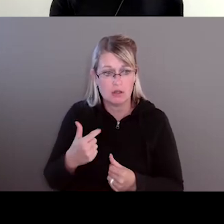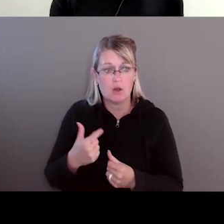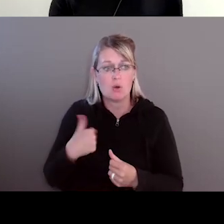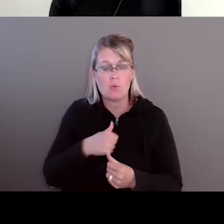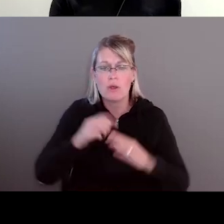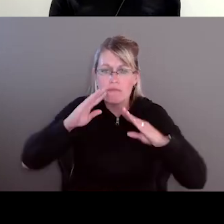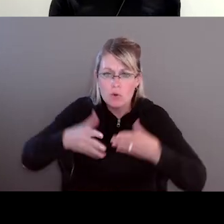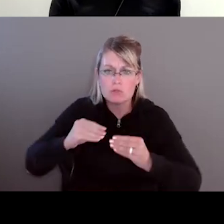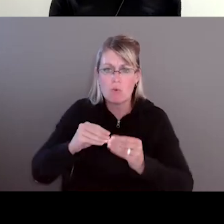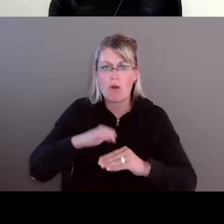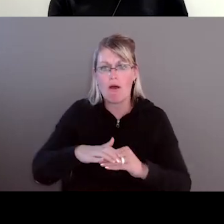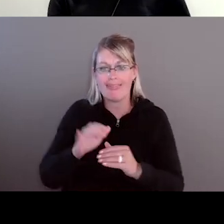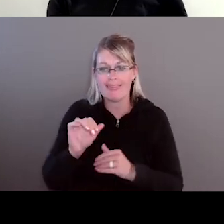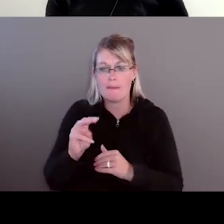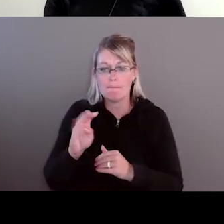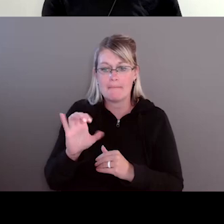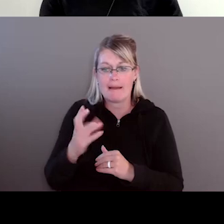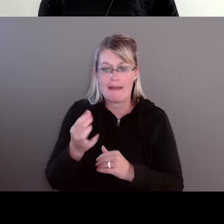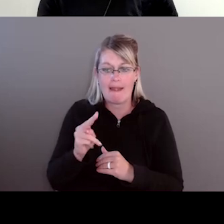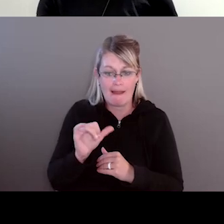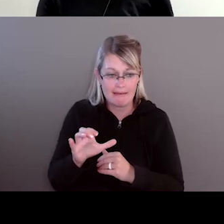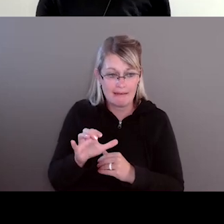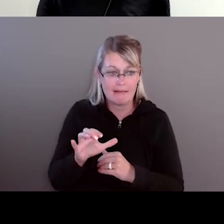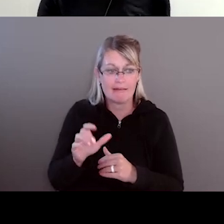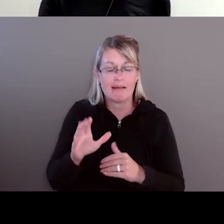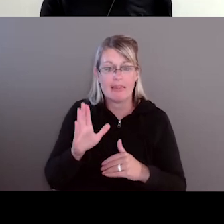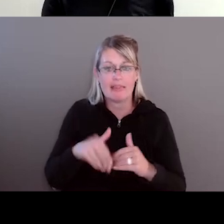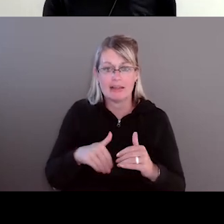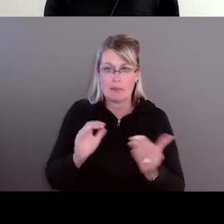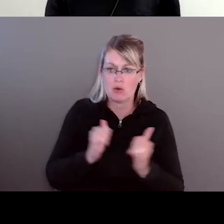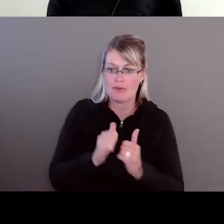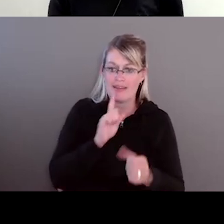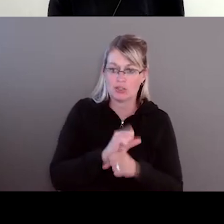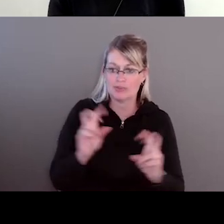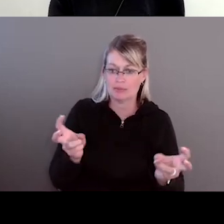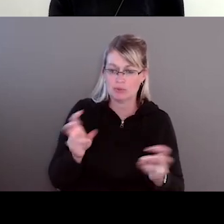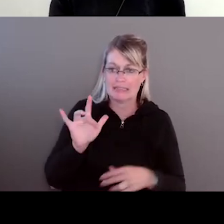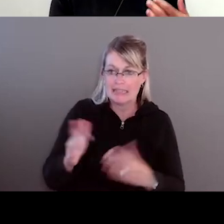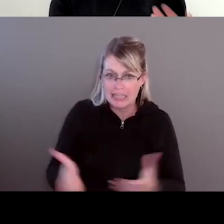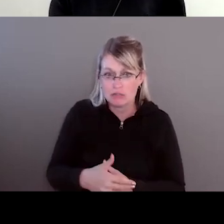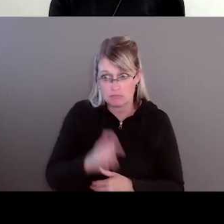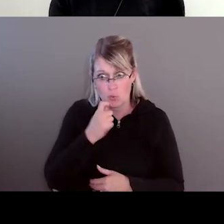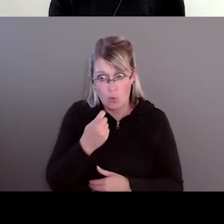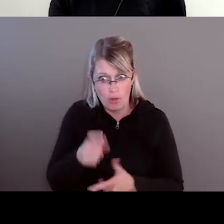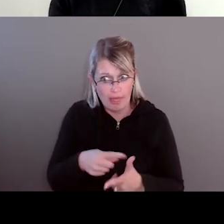the mechanic of the action of the actual subject itself. Click here, cool, then do what? What am I